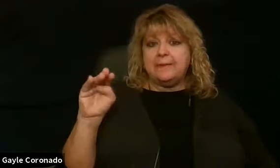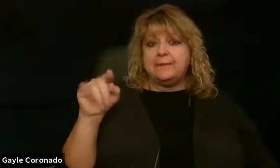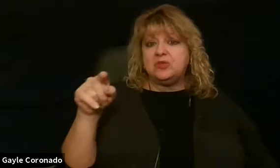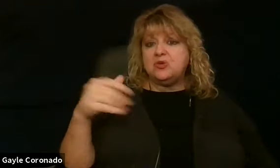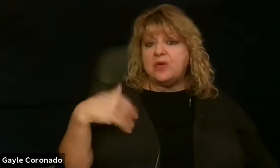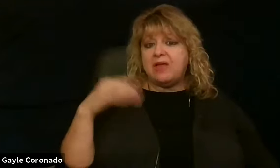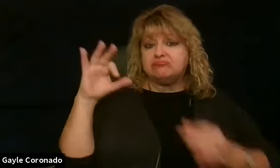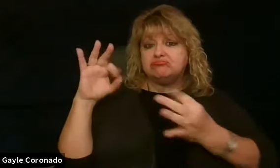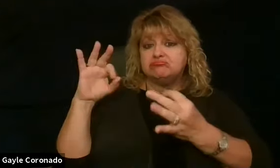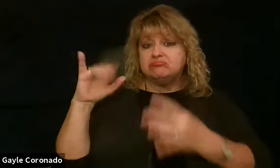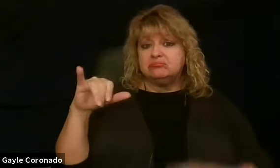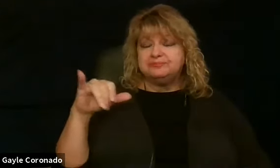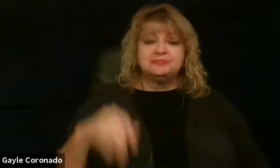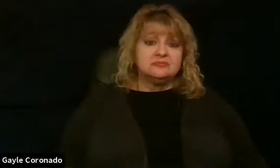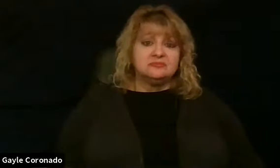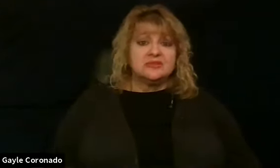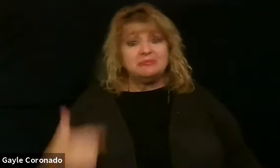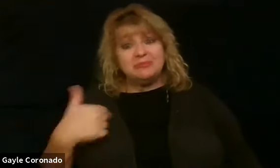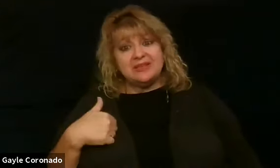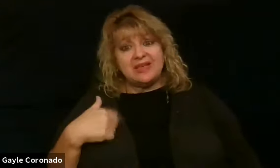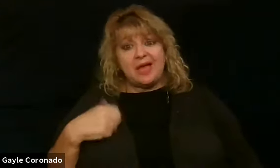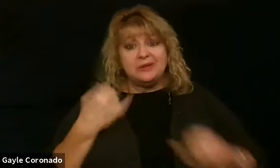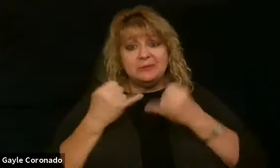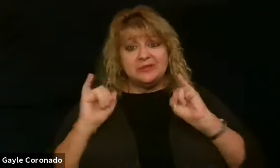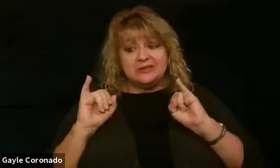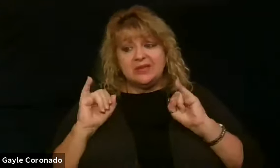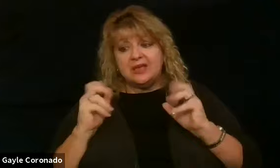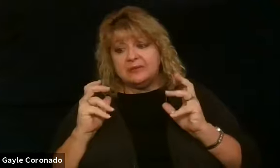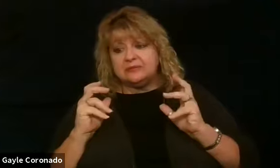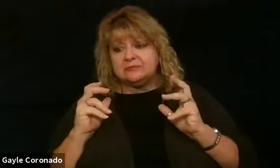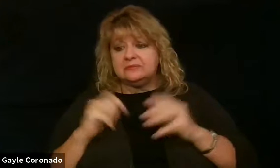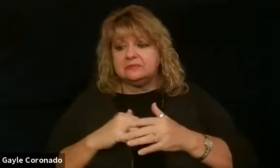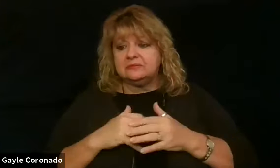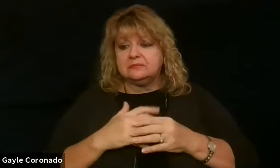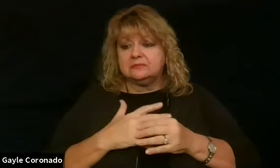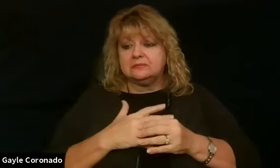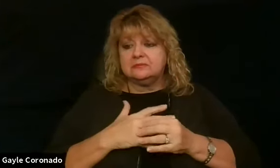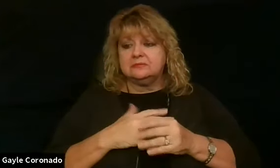I'm pretty much independent or mean